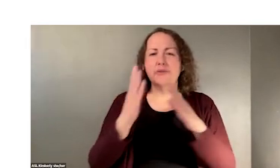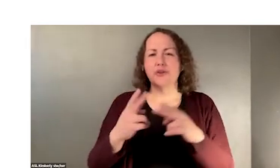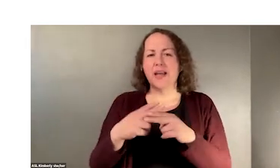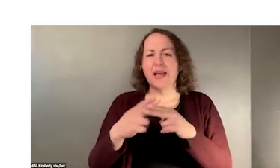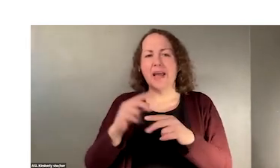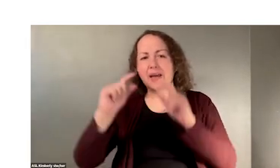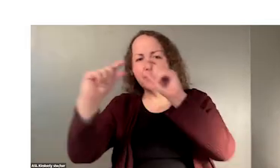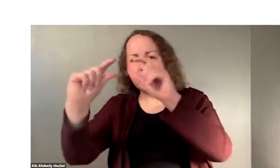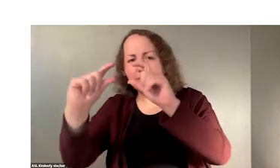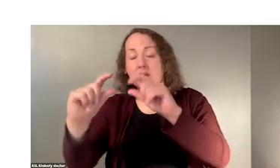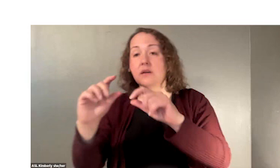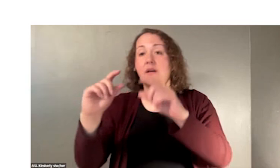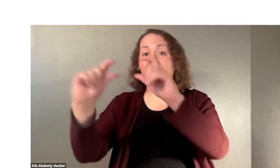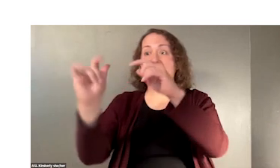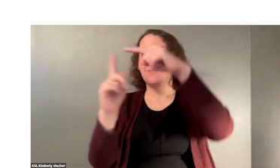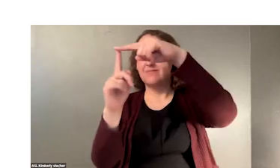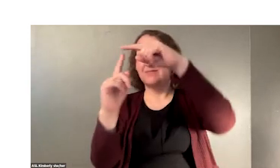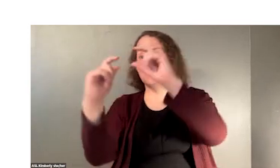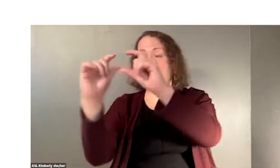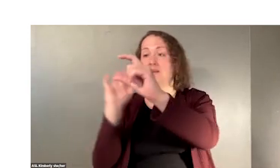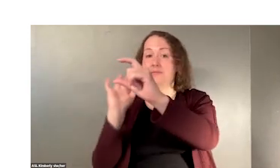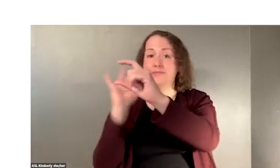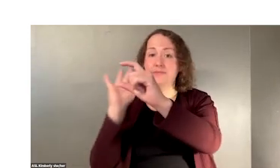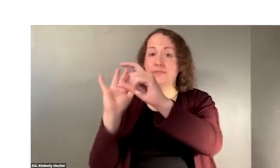You click on that button to access your account settings.